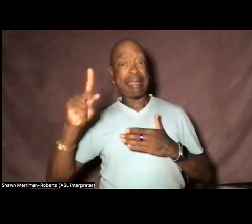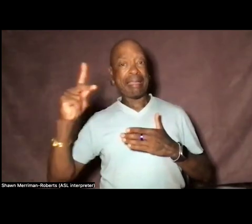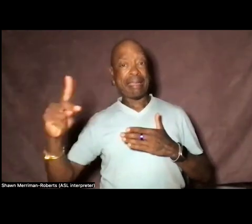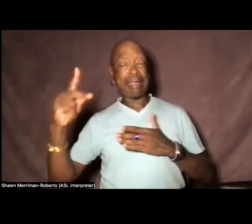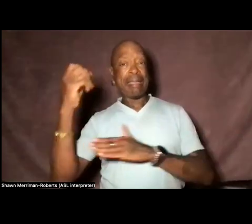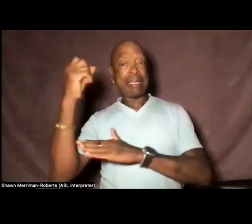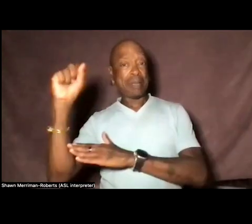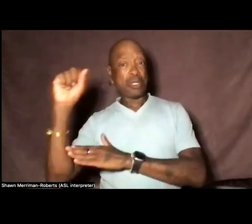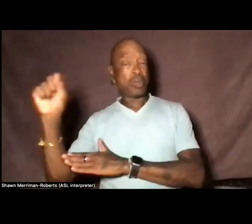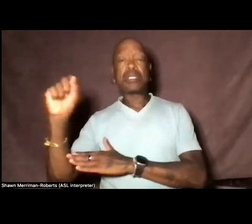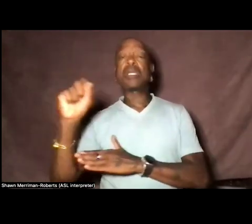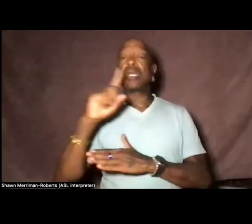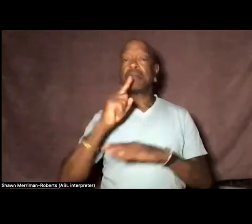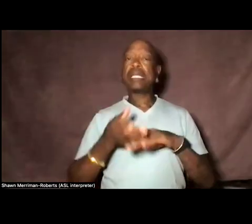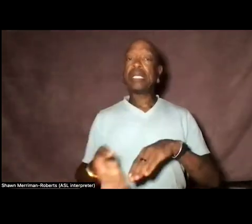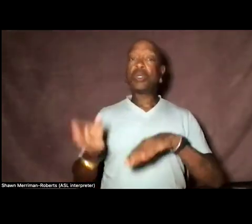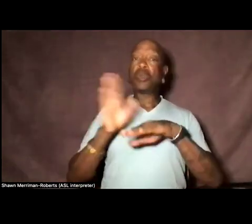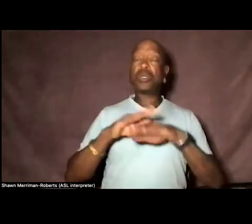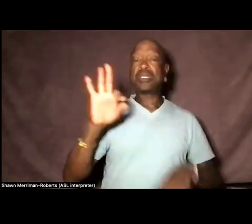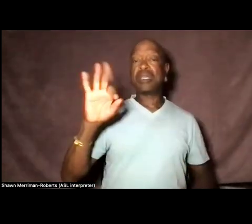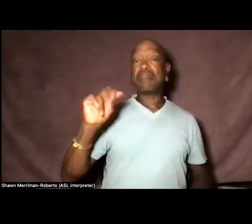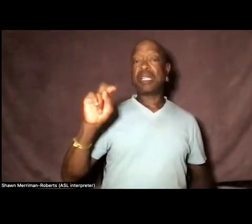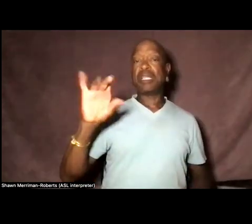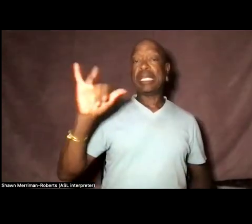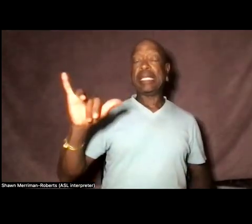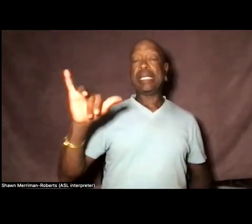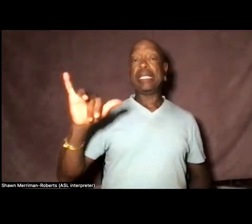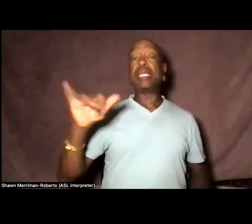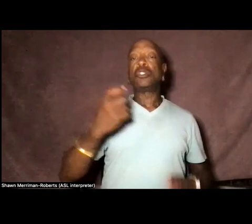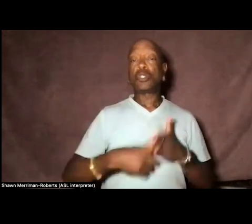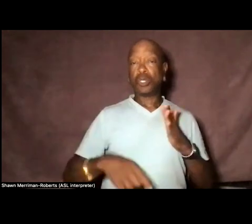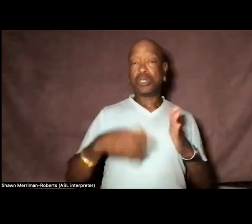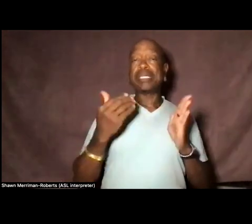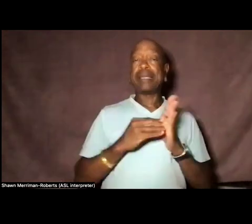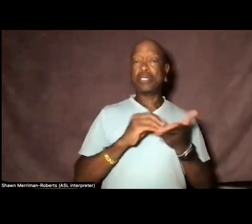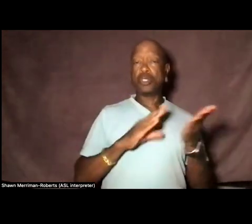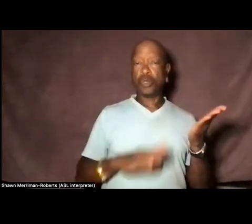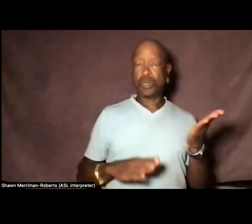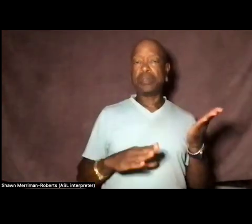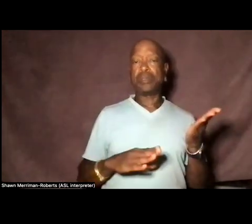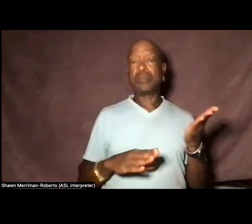charges on students who wear face coverings while protesting the war in Gaza and we know we need to